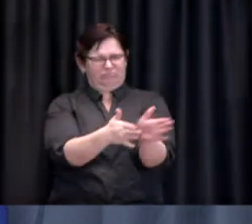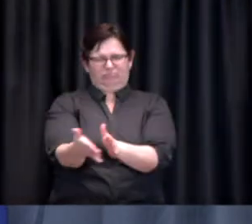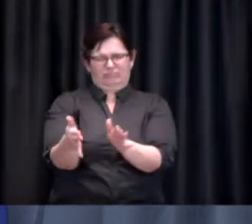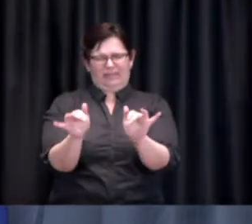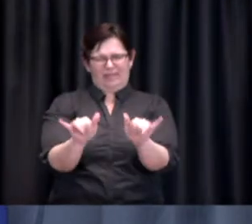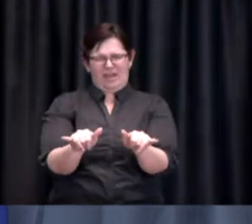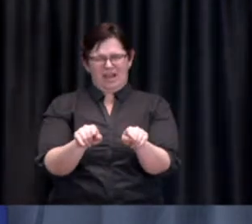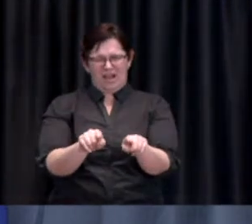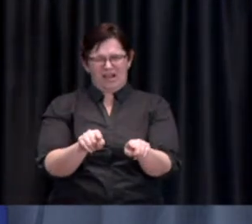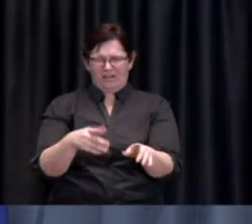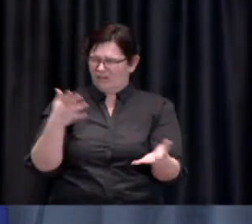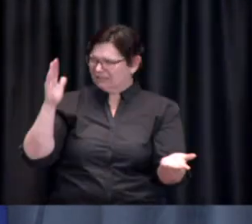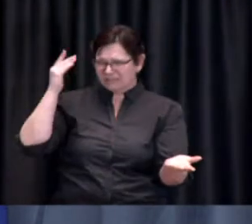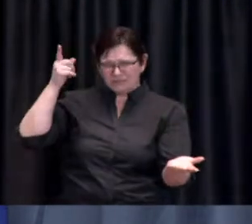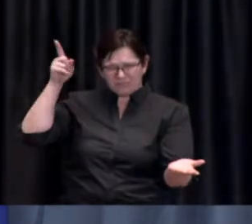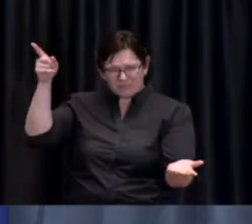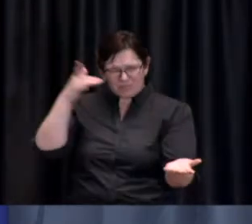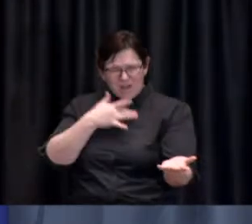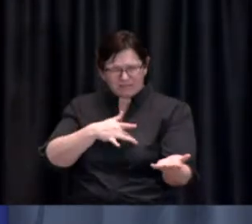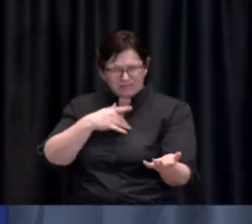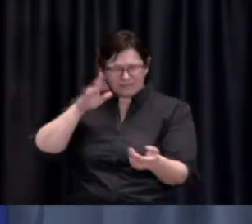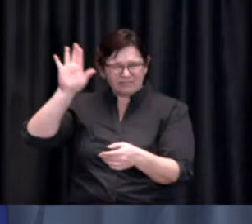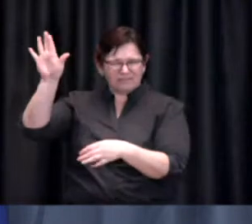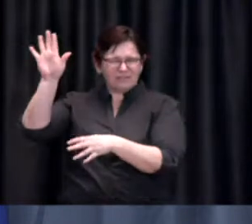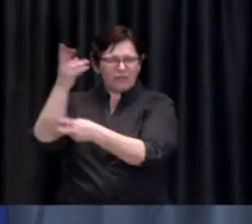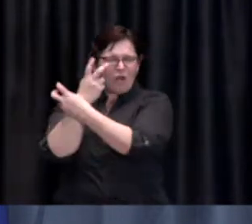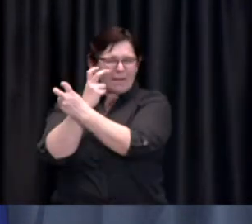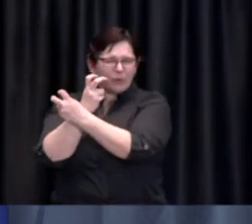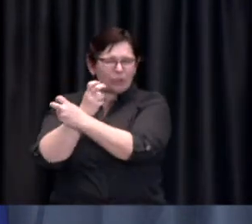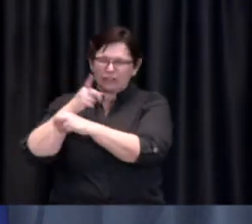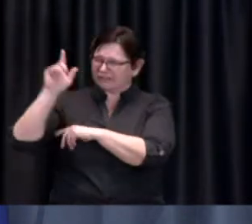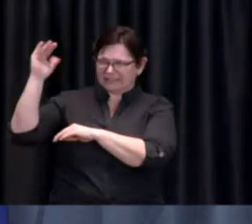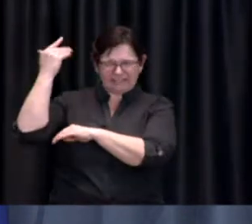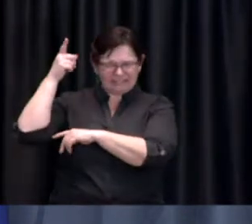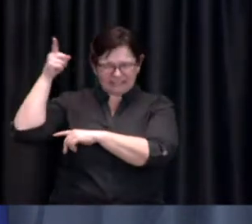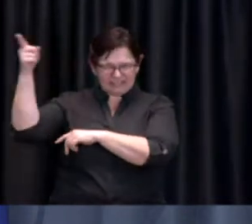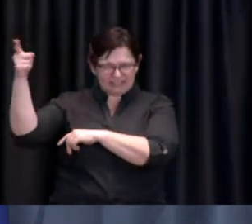framework for that rollout? >.Mayor Tory: Well maybe I can start in the general terms just by saying this